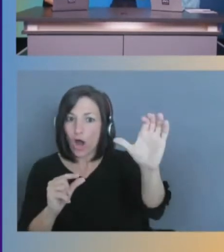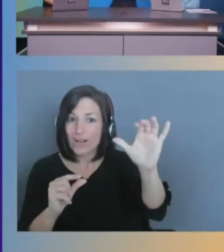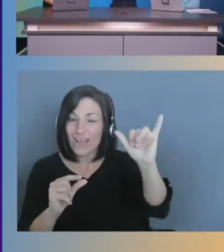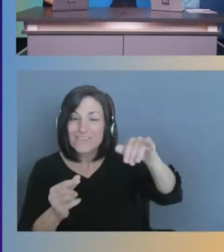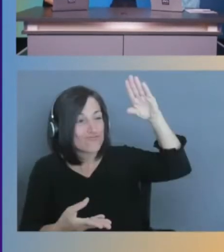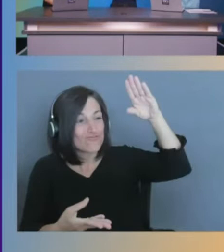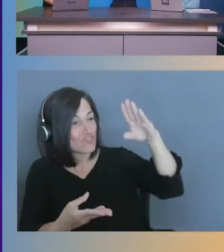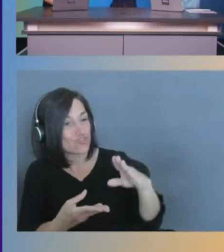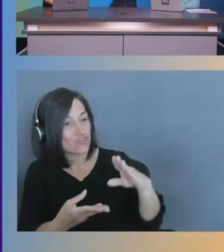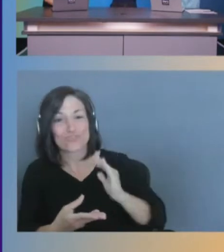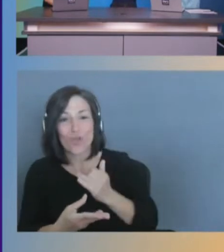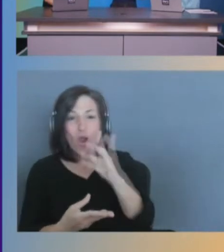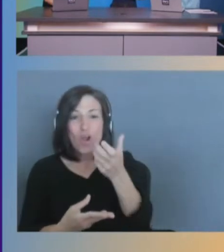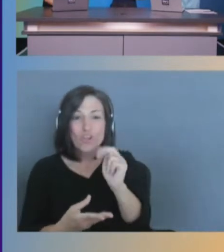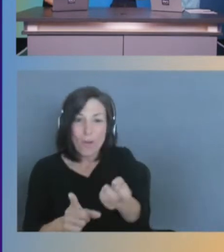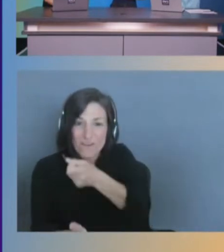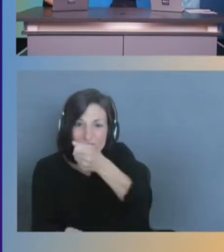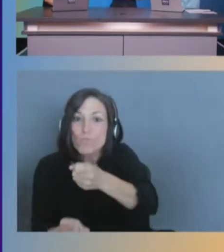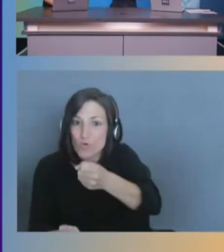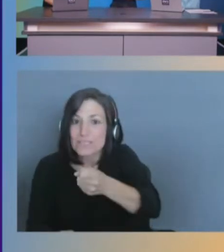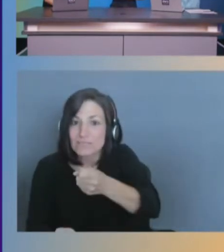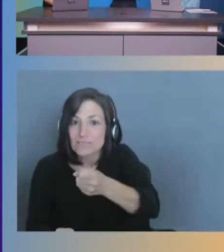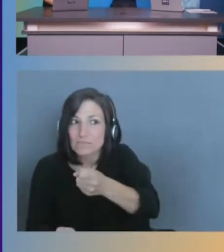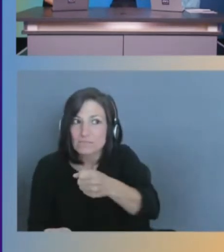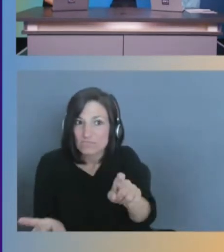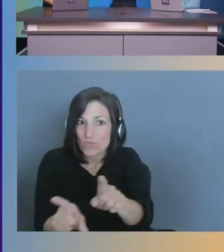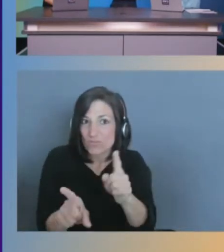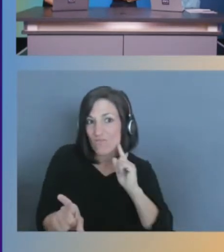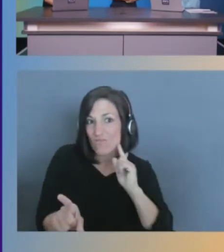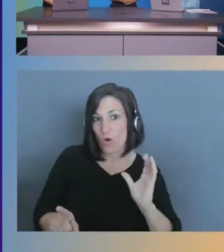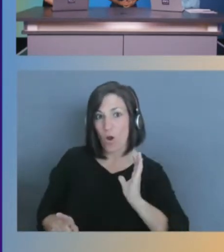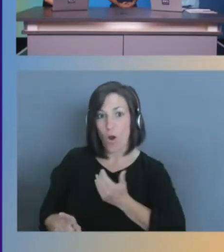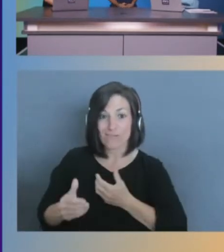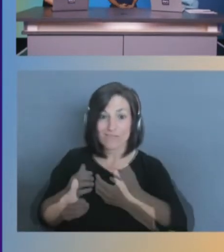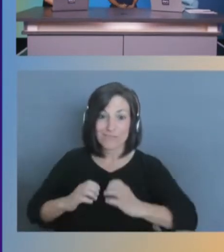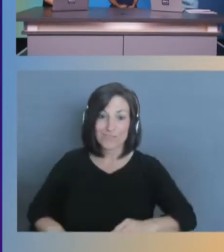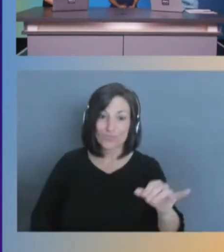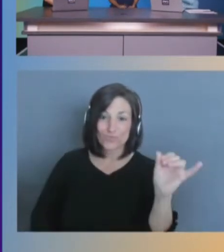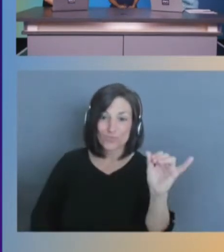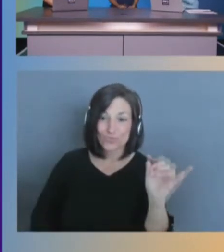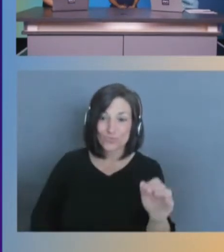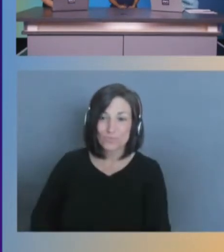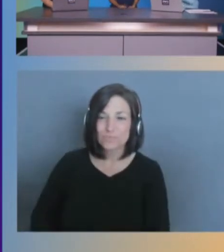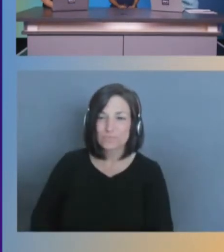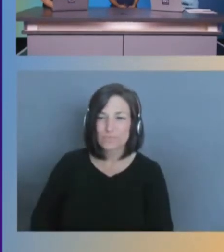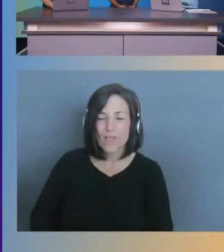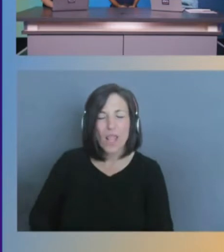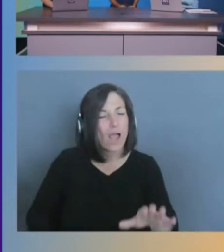and reducing the footprint for our customers too. And can I assume that we're also, it's not just technology that we're using